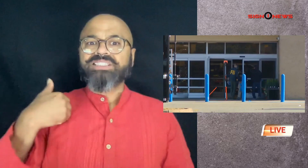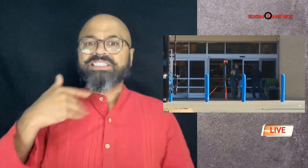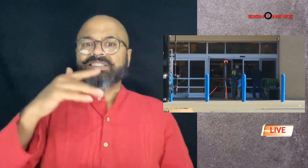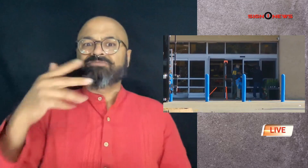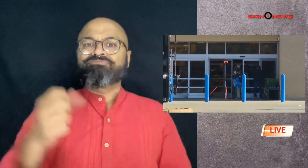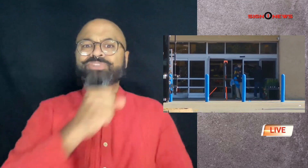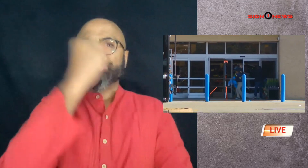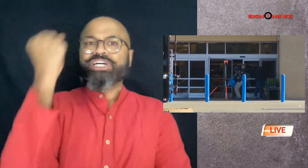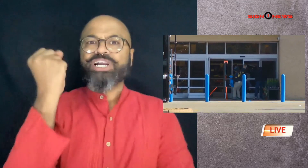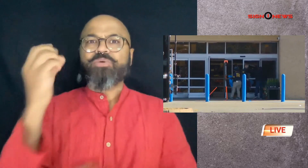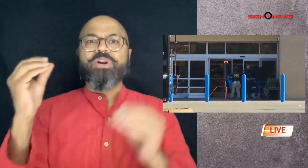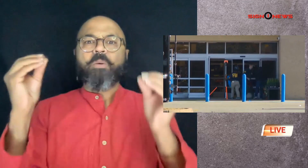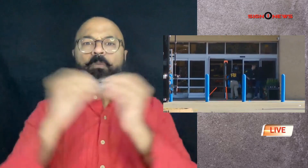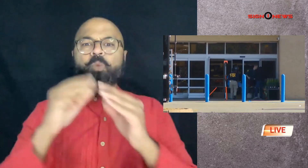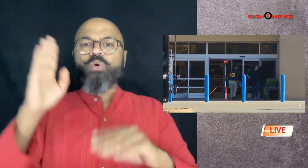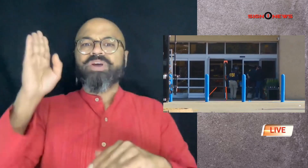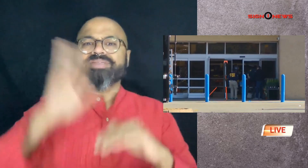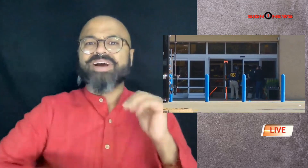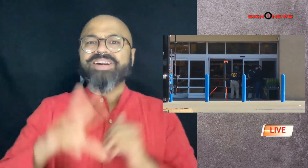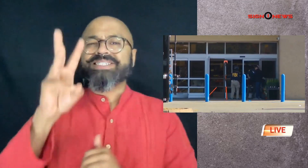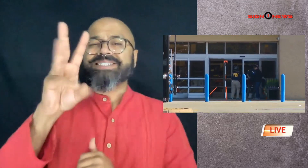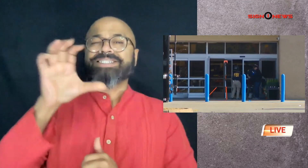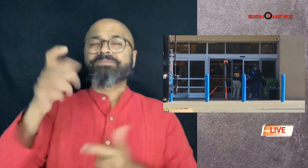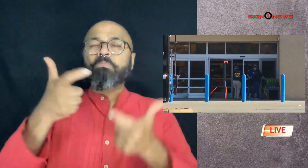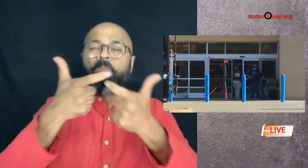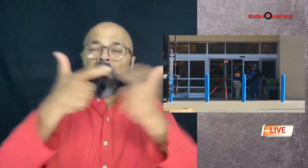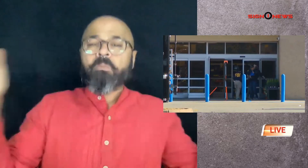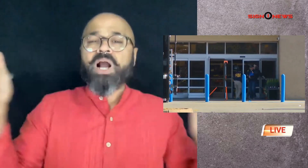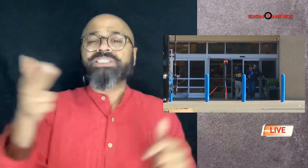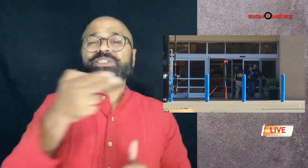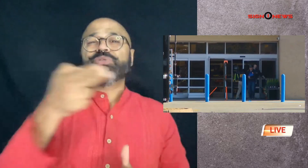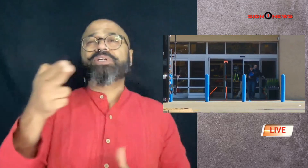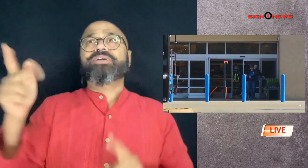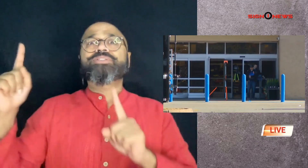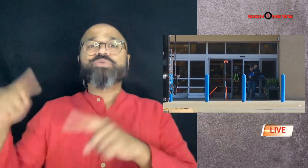recorded more than 600 mass shootings so far this year